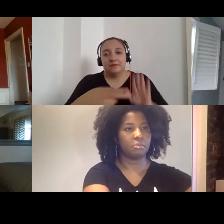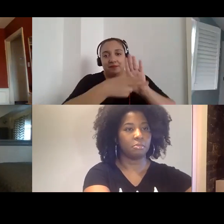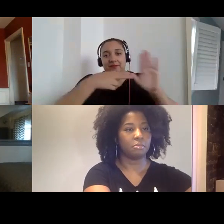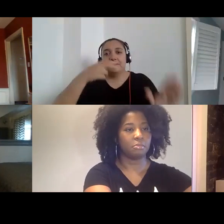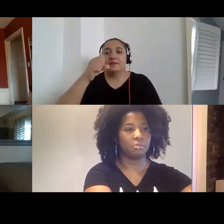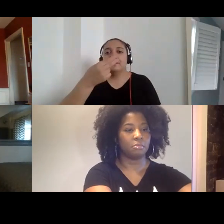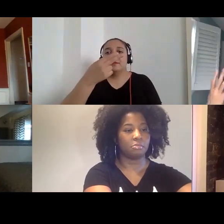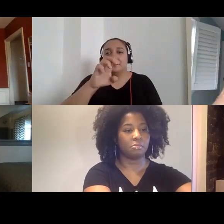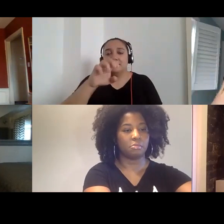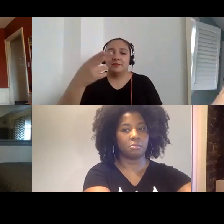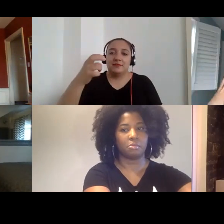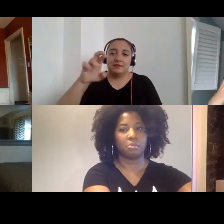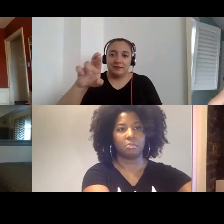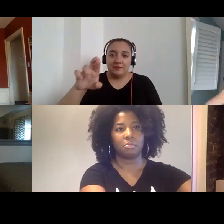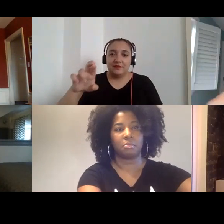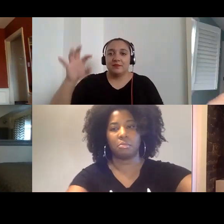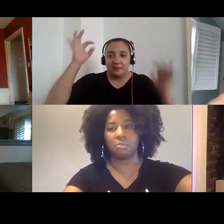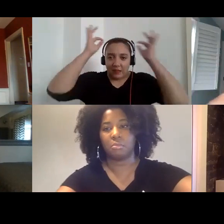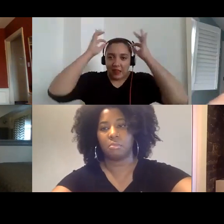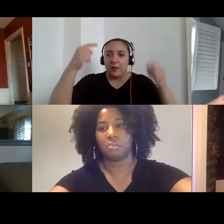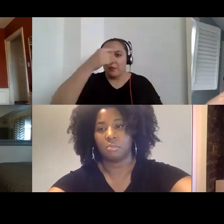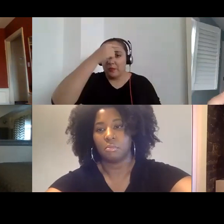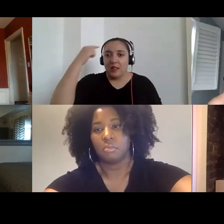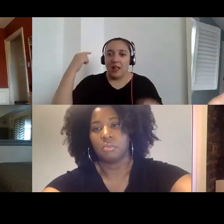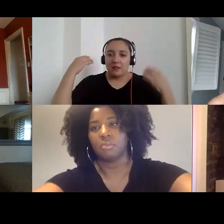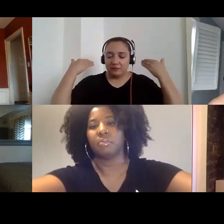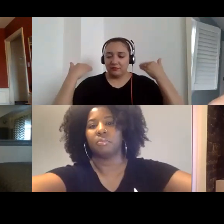I have black hair and blonde tips and I'm